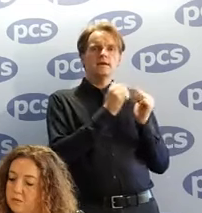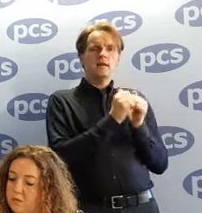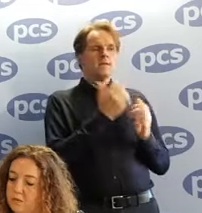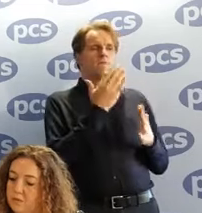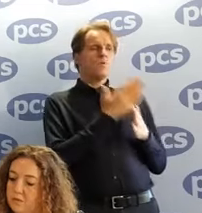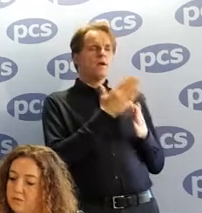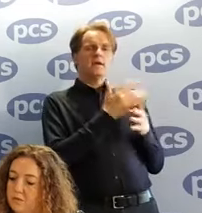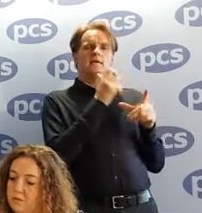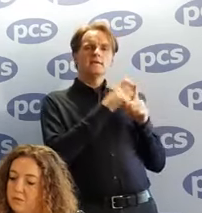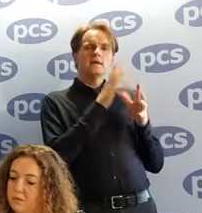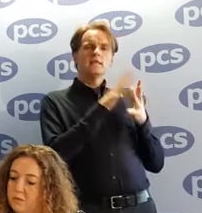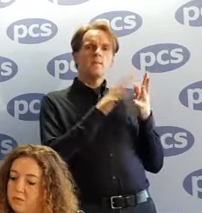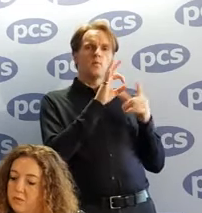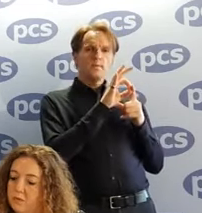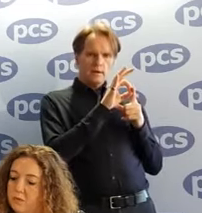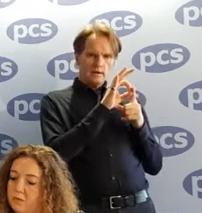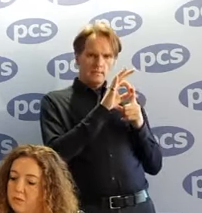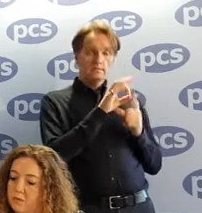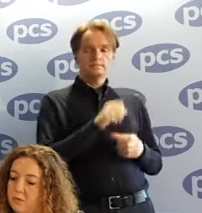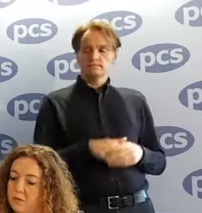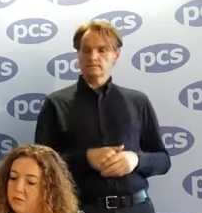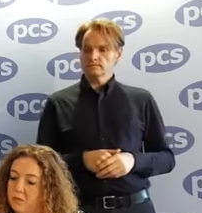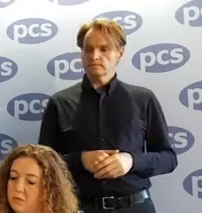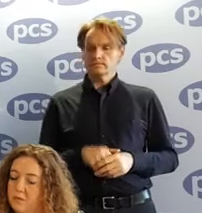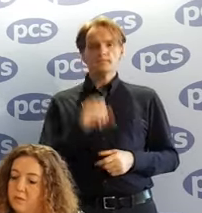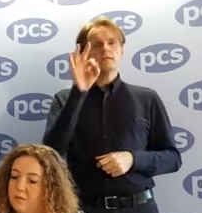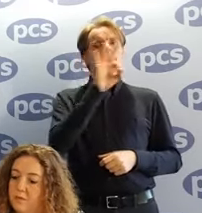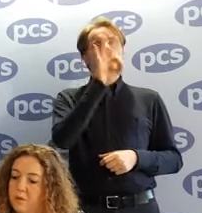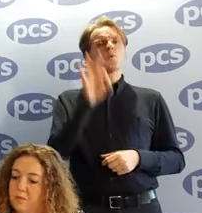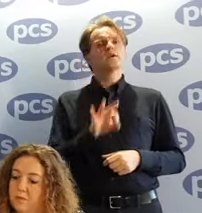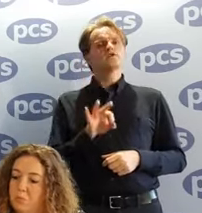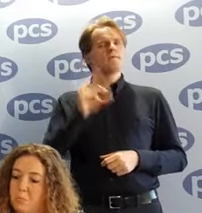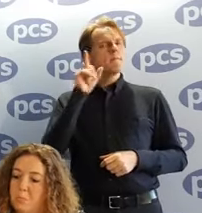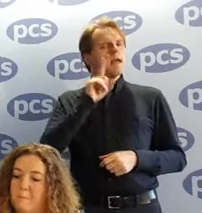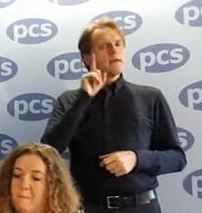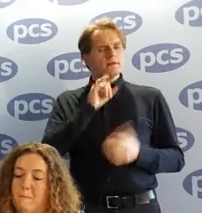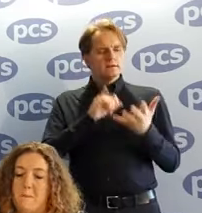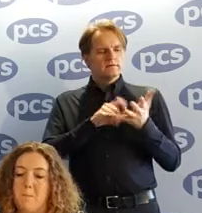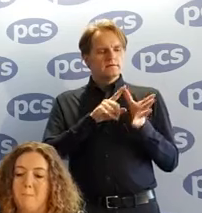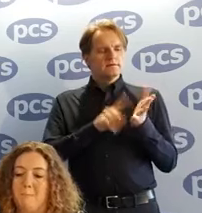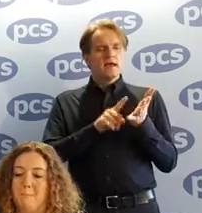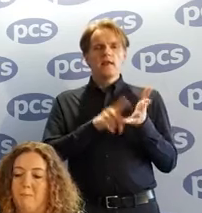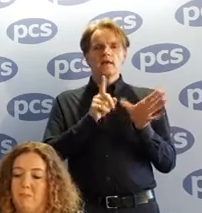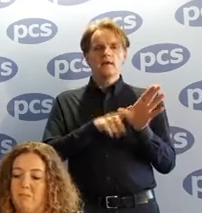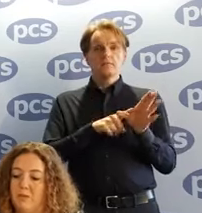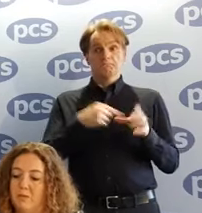situation, but it's a question from Sally who works in DWP and she asks I'm